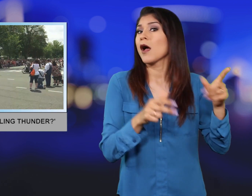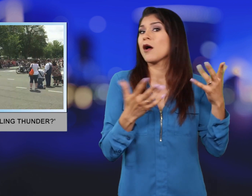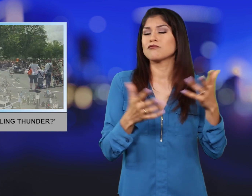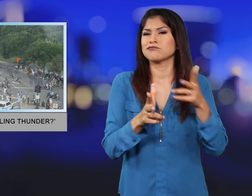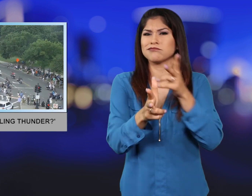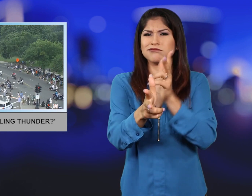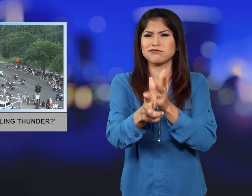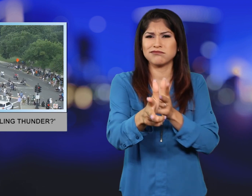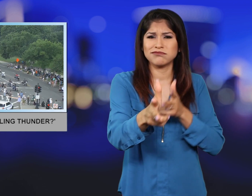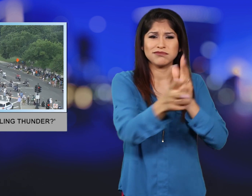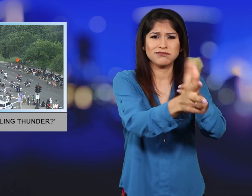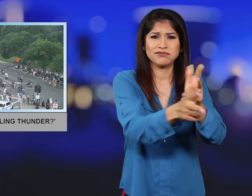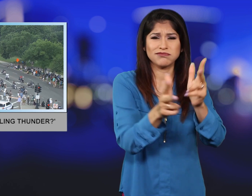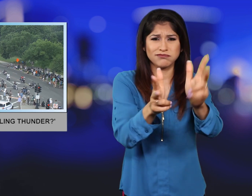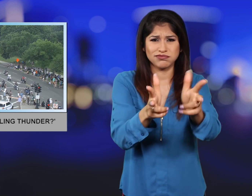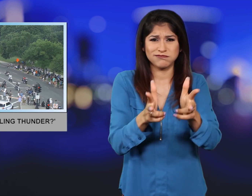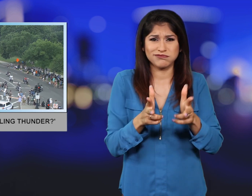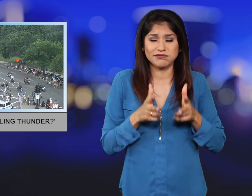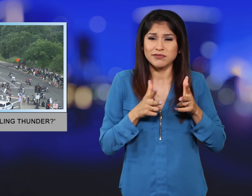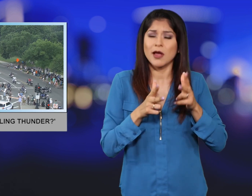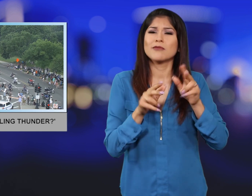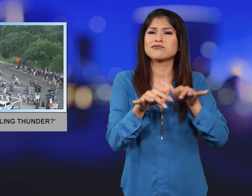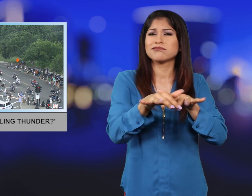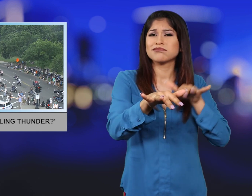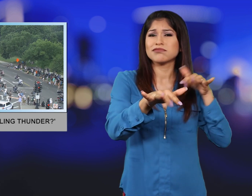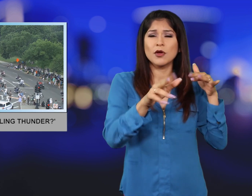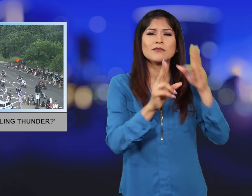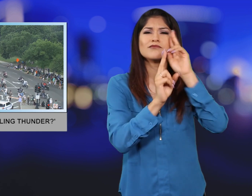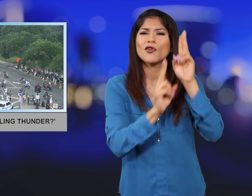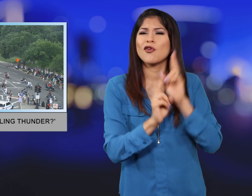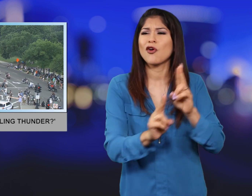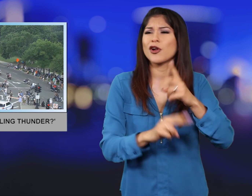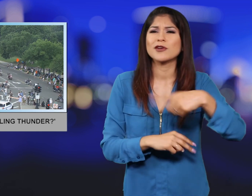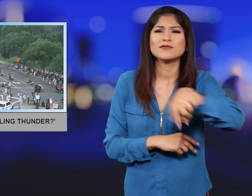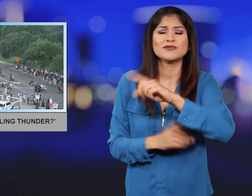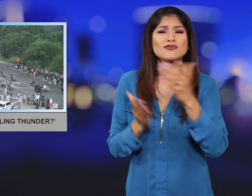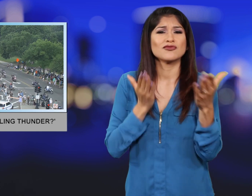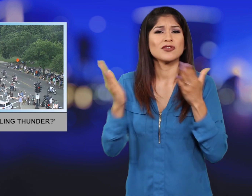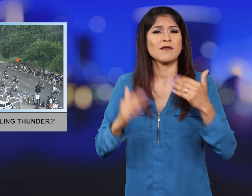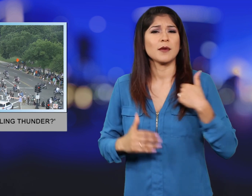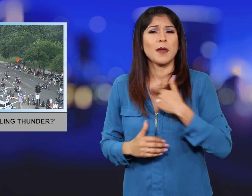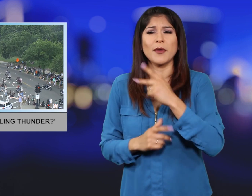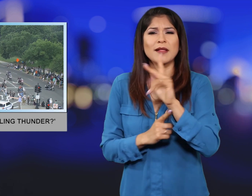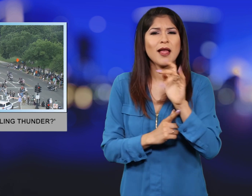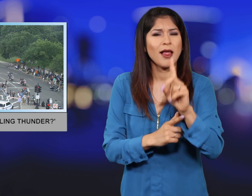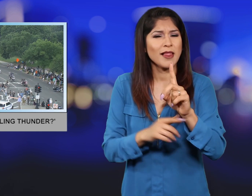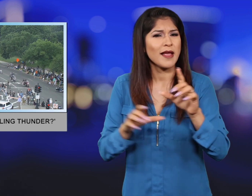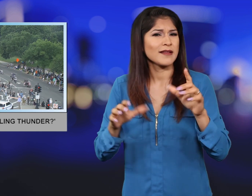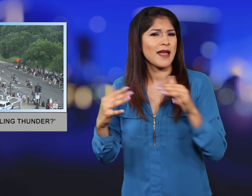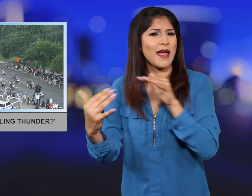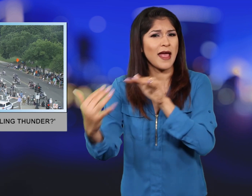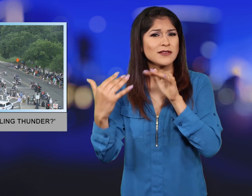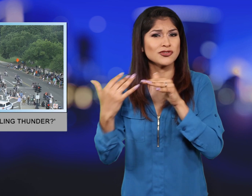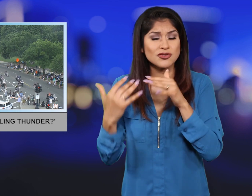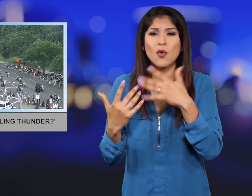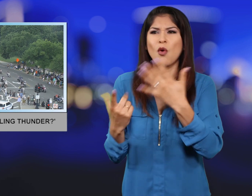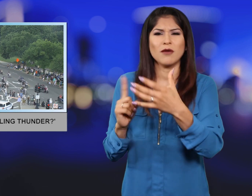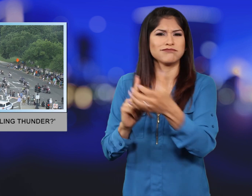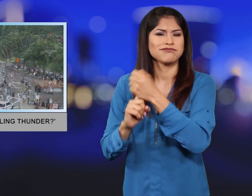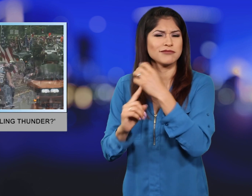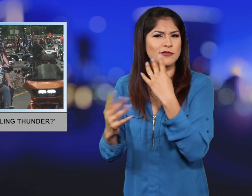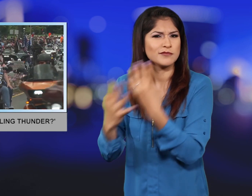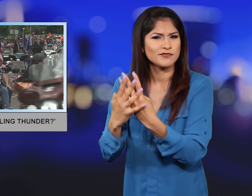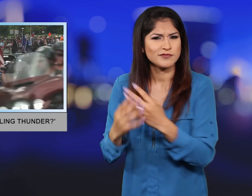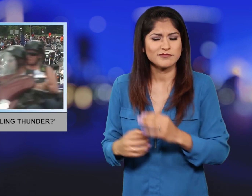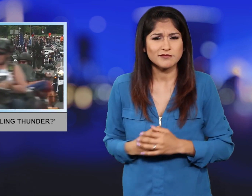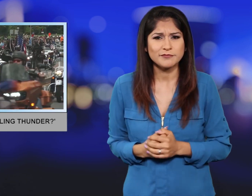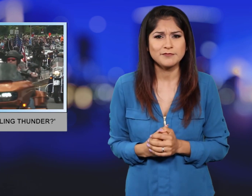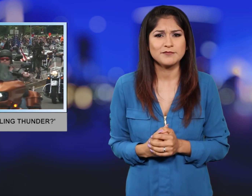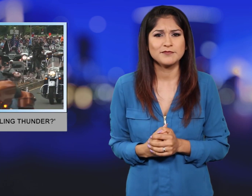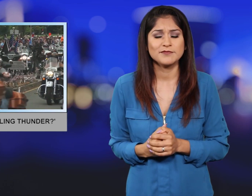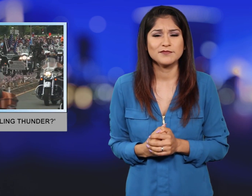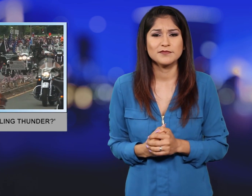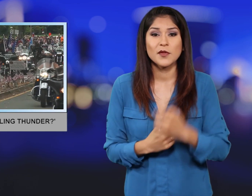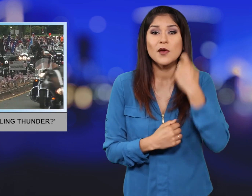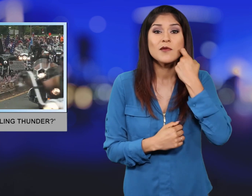The ride pays tribute to servicemembers killed in action or taken as prisoners of war.